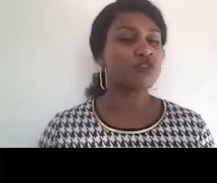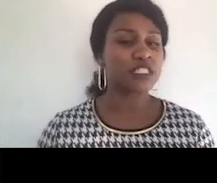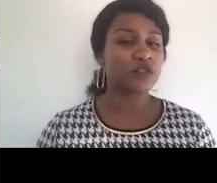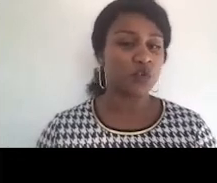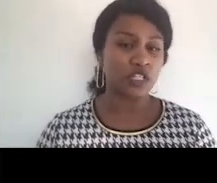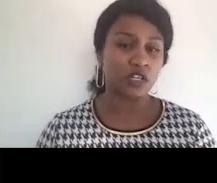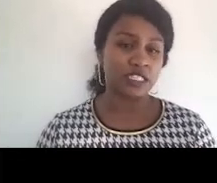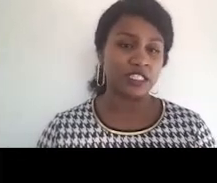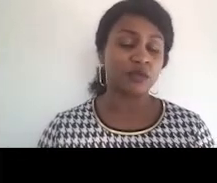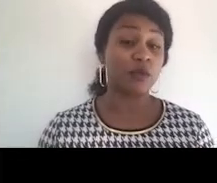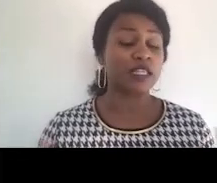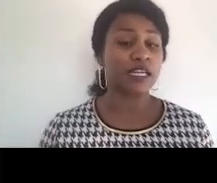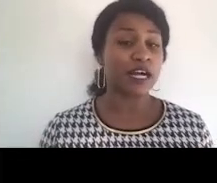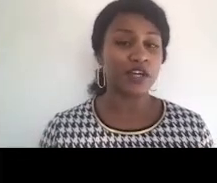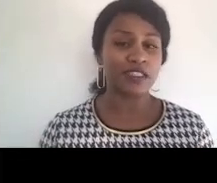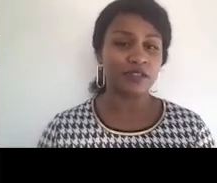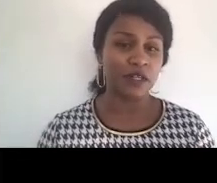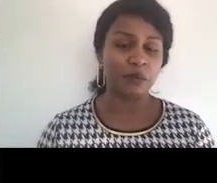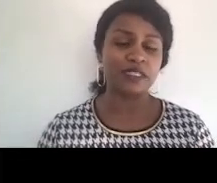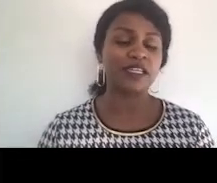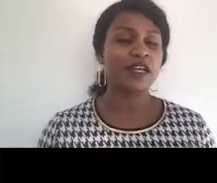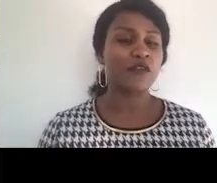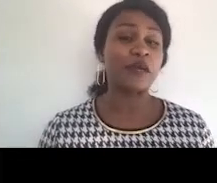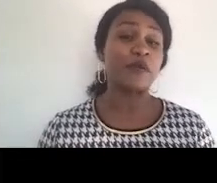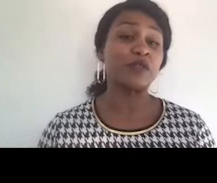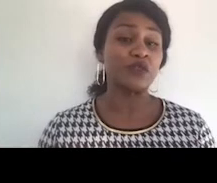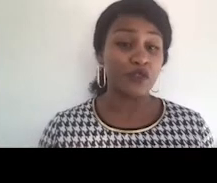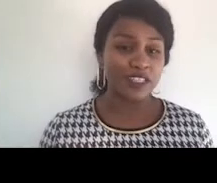receive $200 each. And I want to thank Calgary Arts Development for being able to fund our